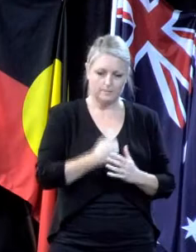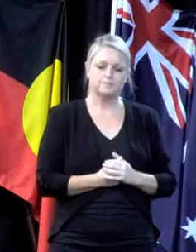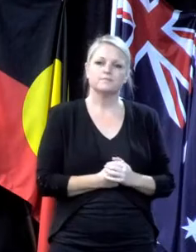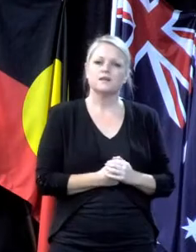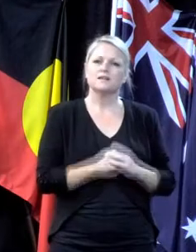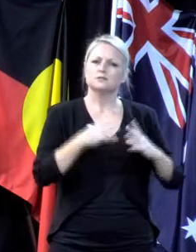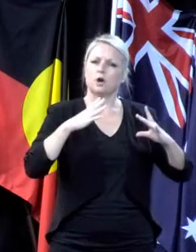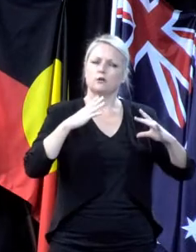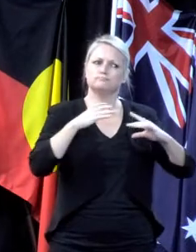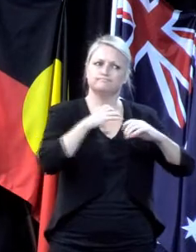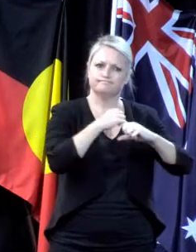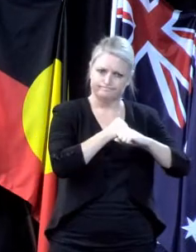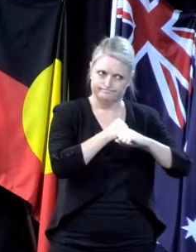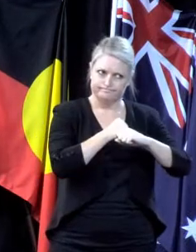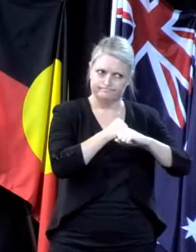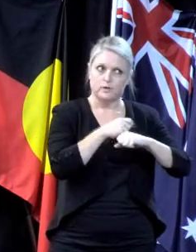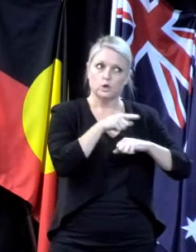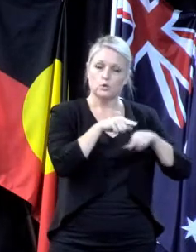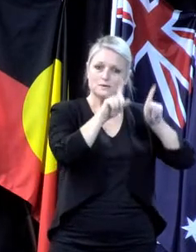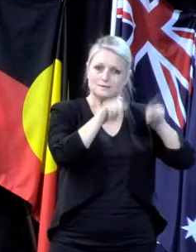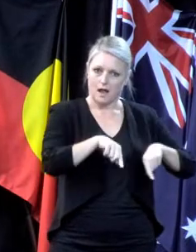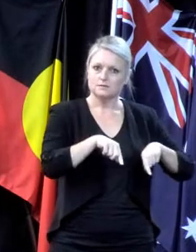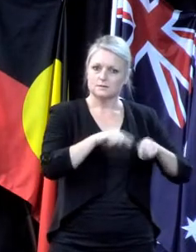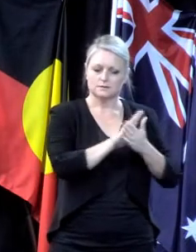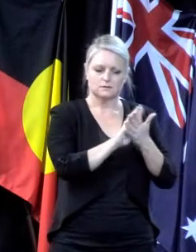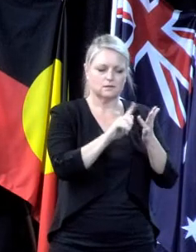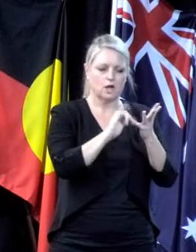you commenced the role of HOSES in 2014.